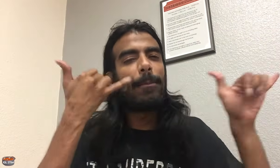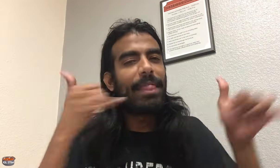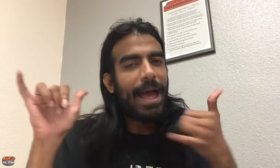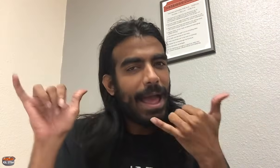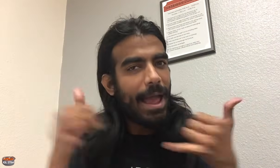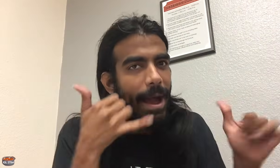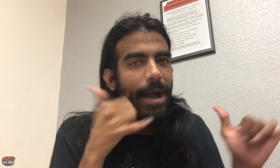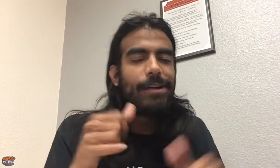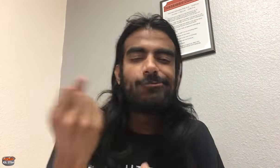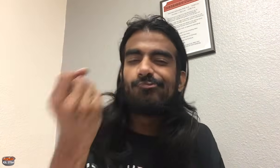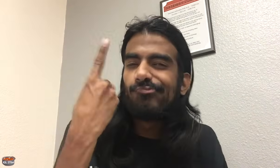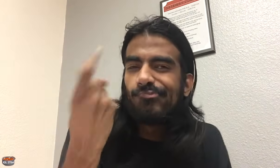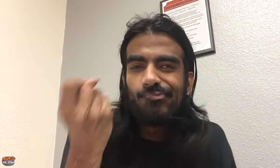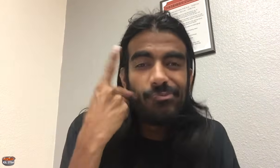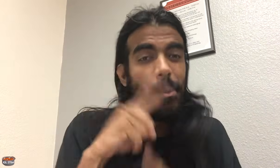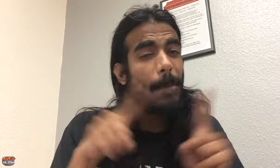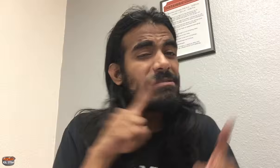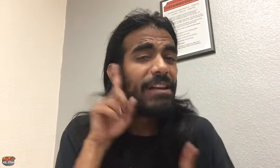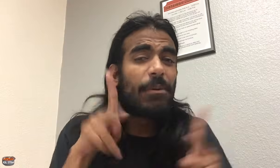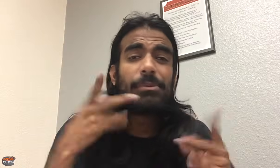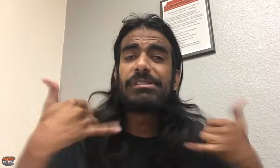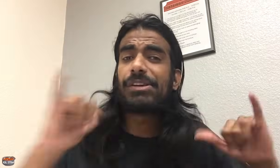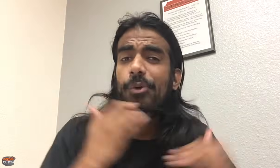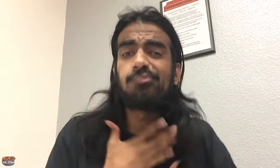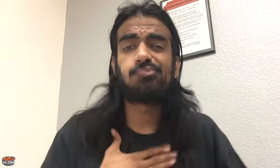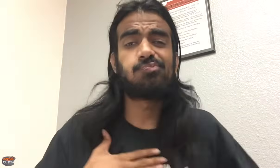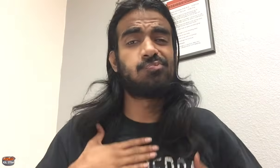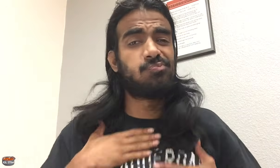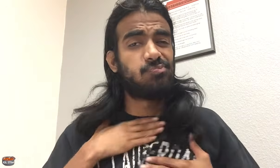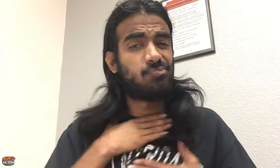the shots aren't the greatest. Kind of just like play work, but still